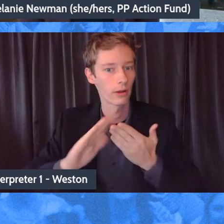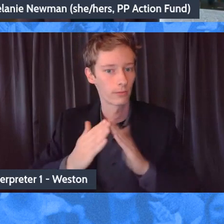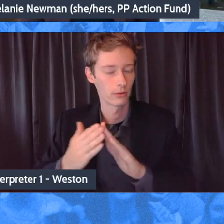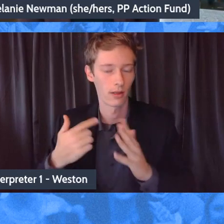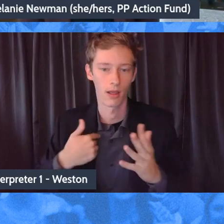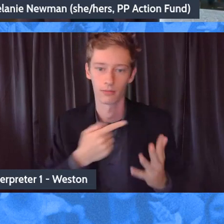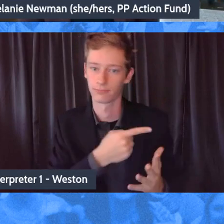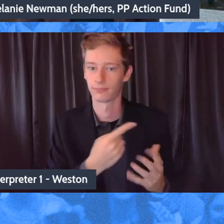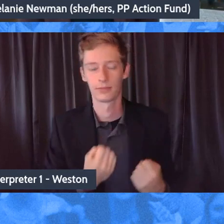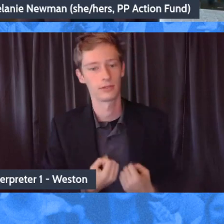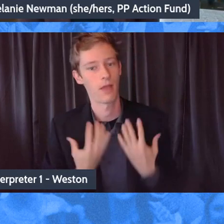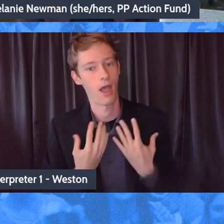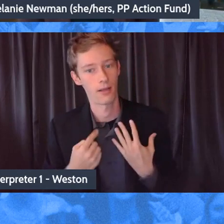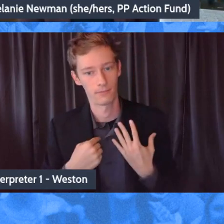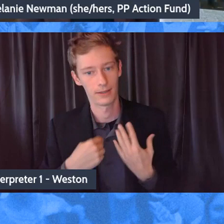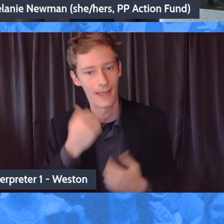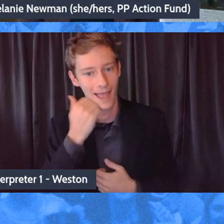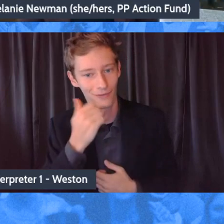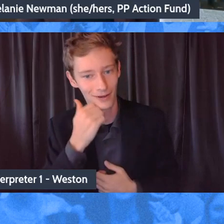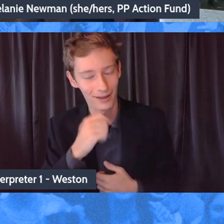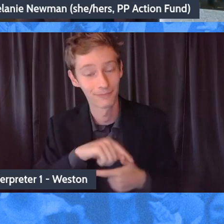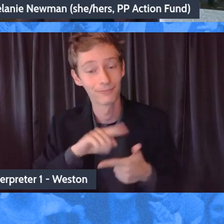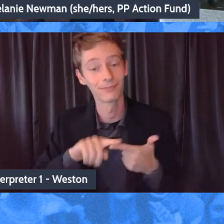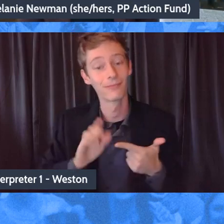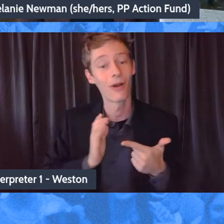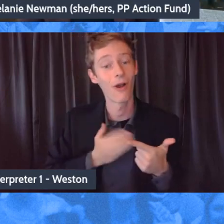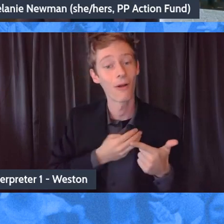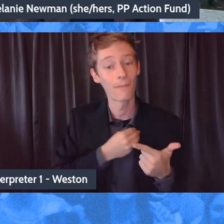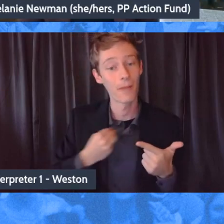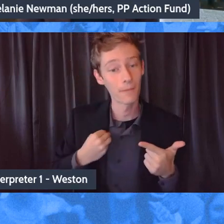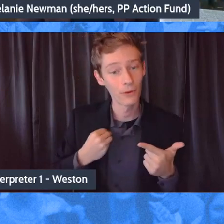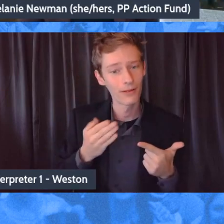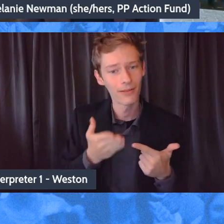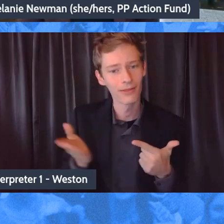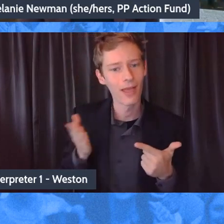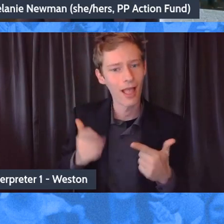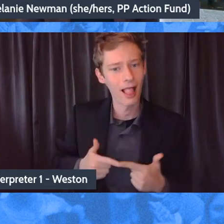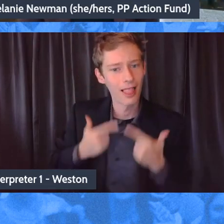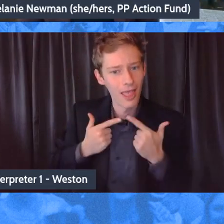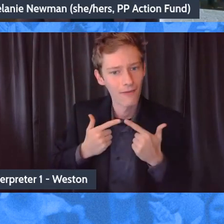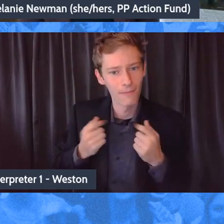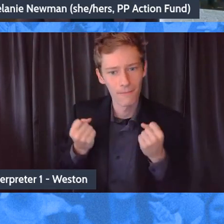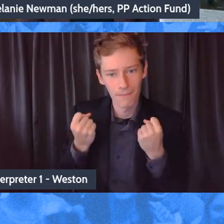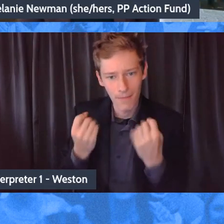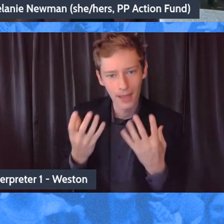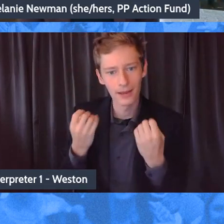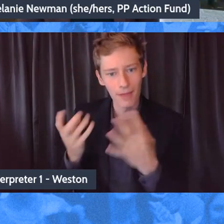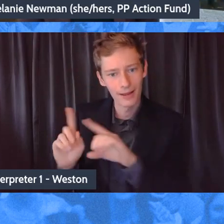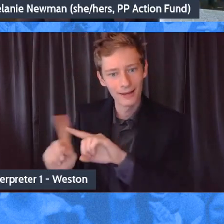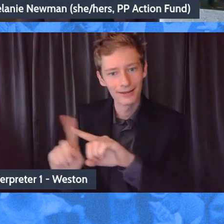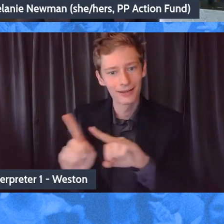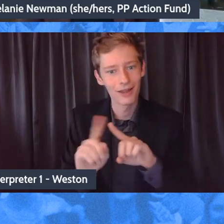And I also do it for our members 'cause they live at the intersection of many injustices that we've talked about today and are often in the hard to reach community.